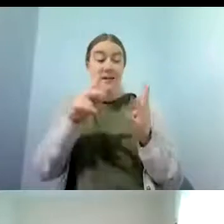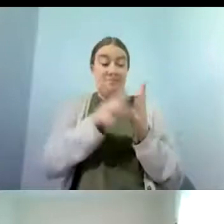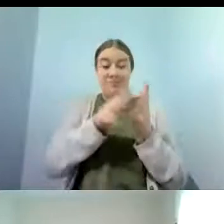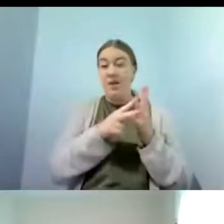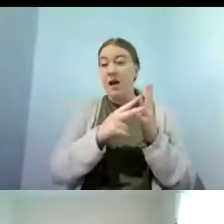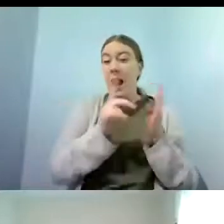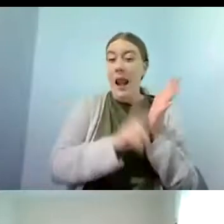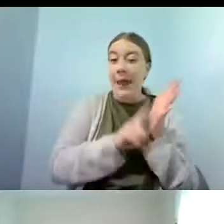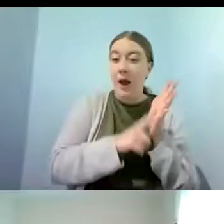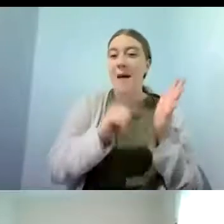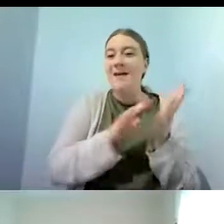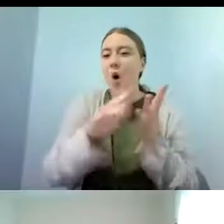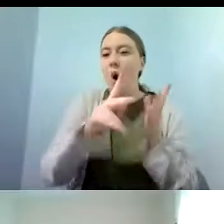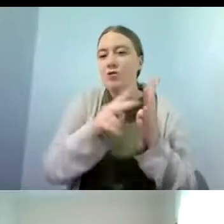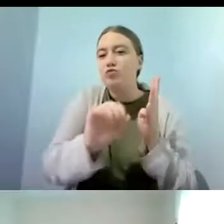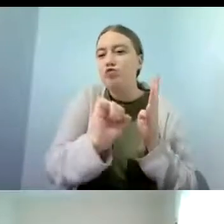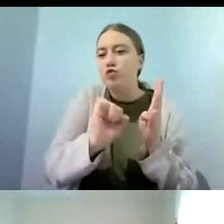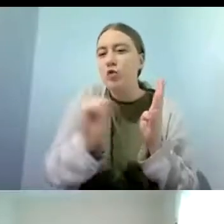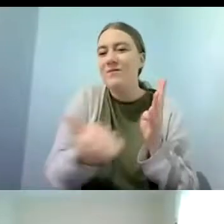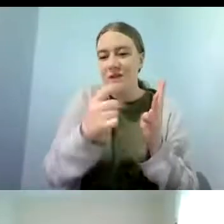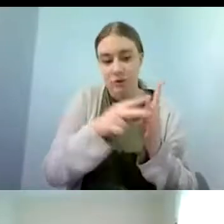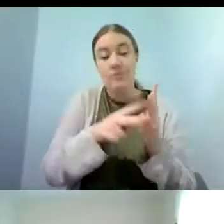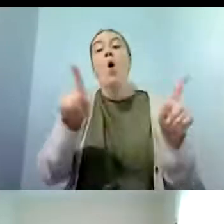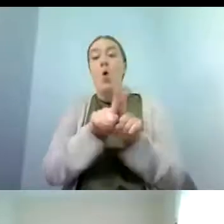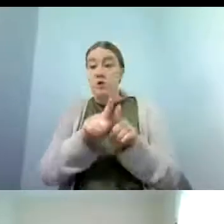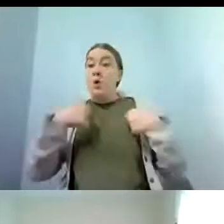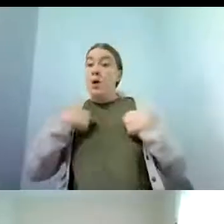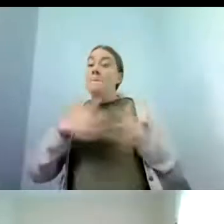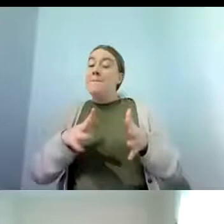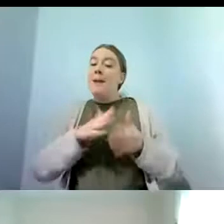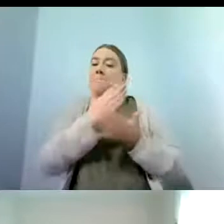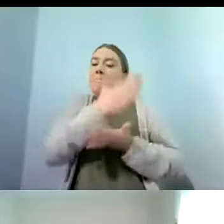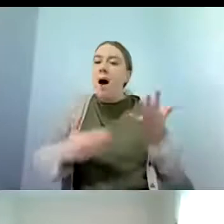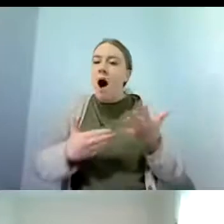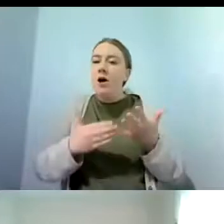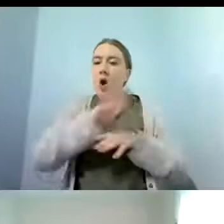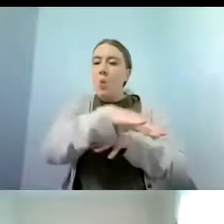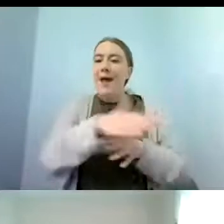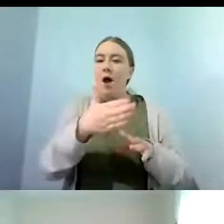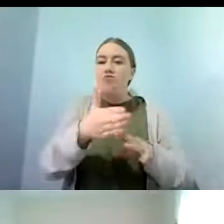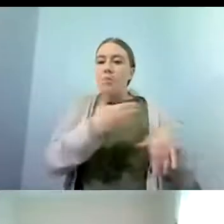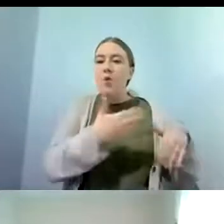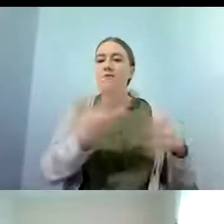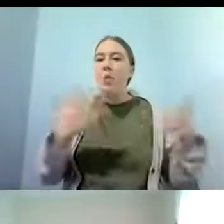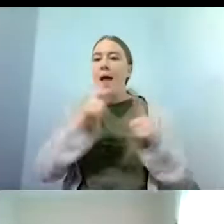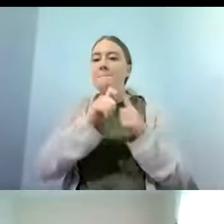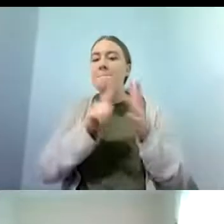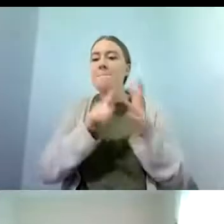project we also completed partial weir removals at powick and nightwick weirs on the river teme so